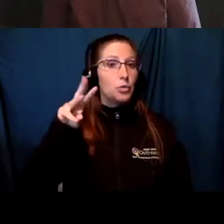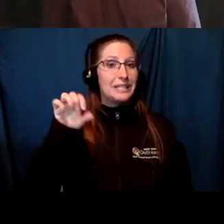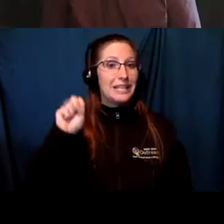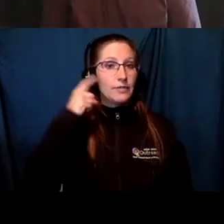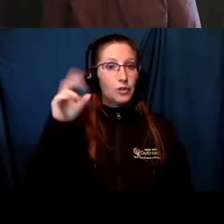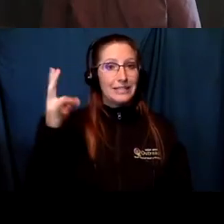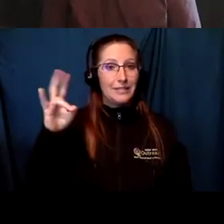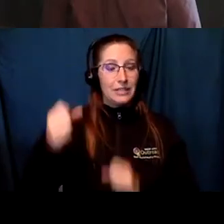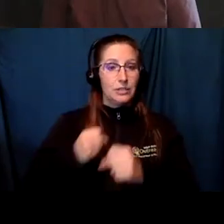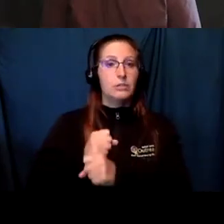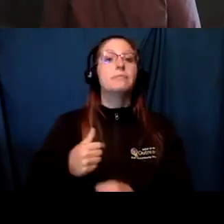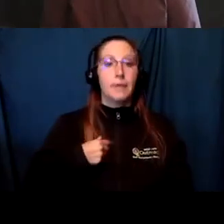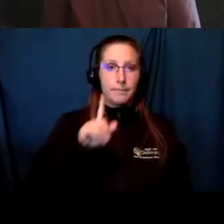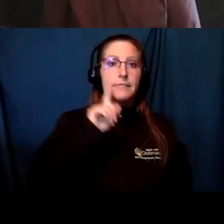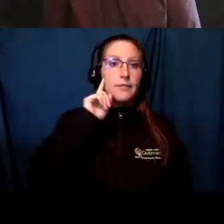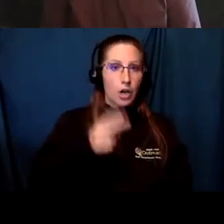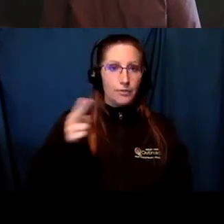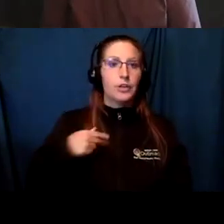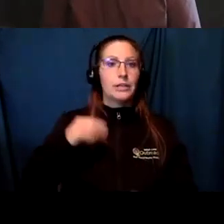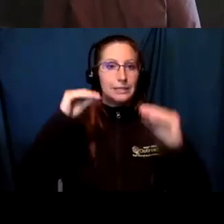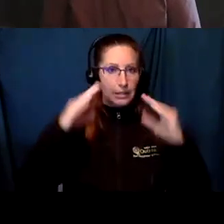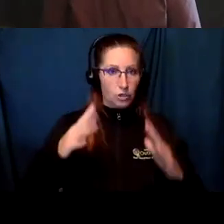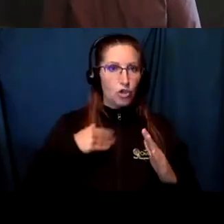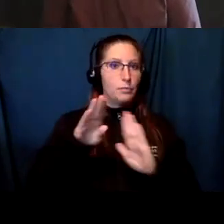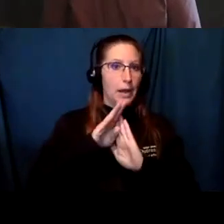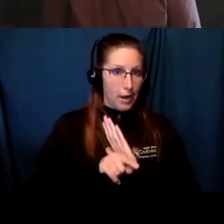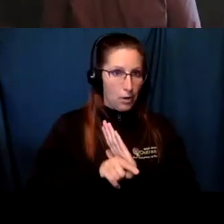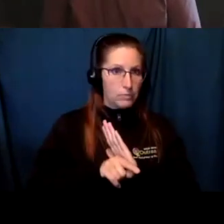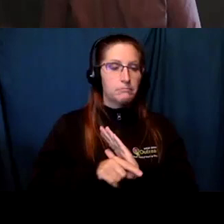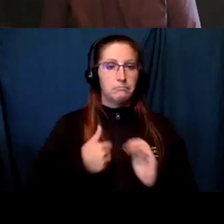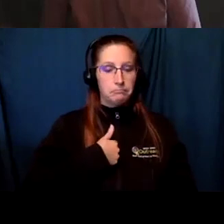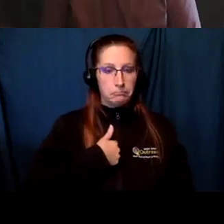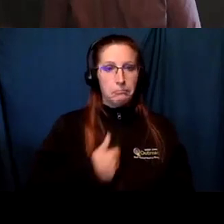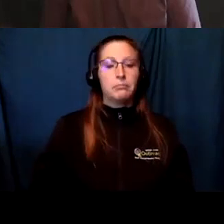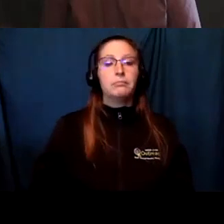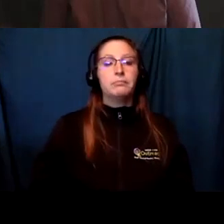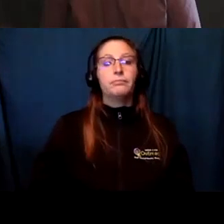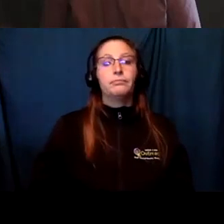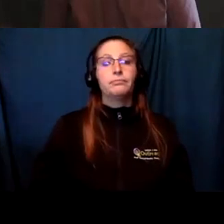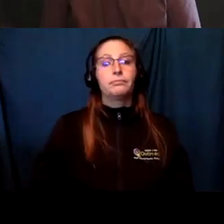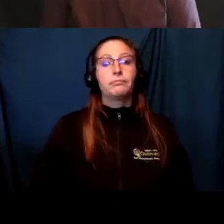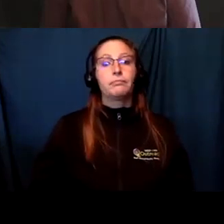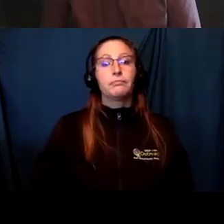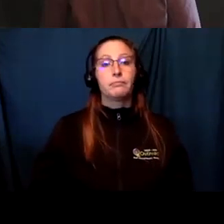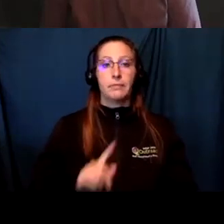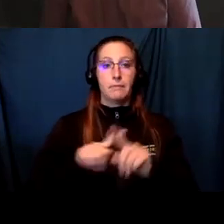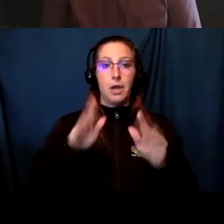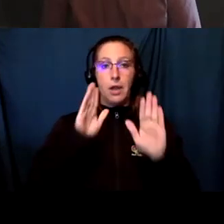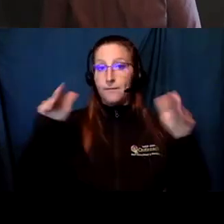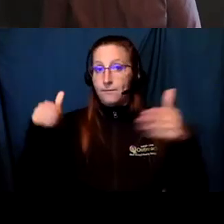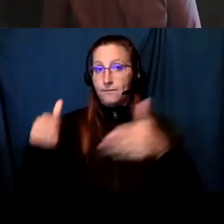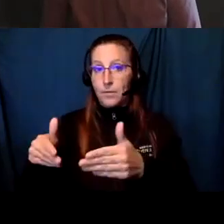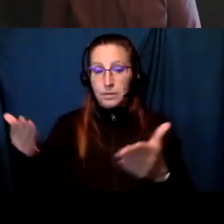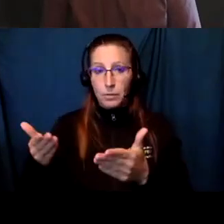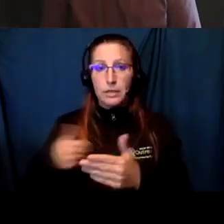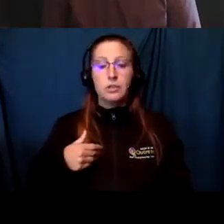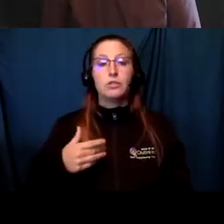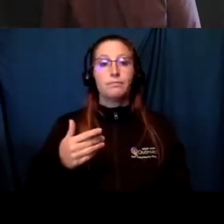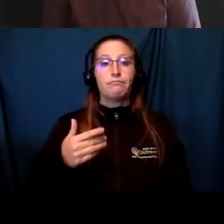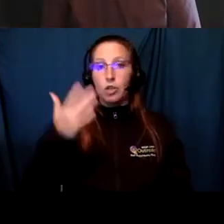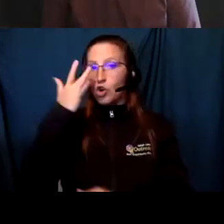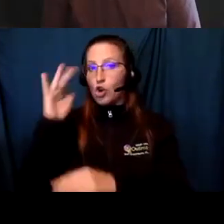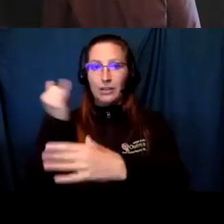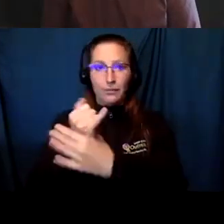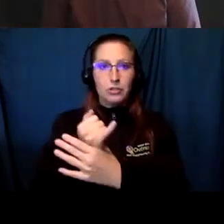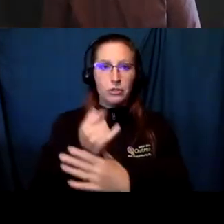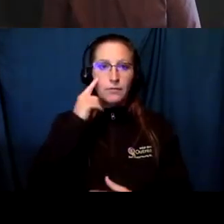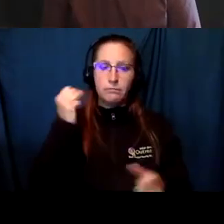the deaf and hard of hearing by background but my focus has been early intervention for most of the